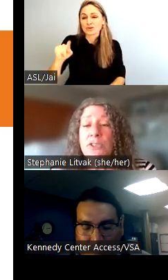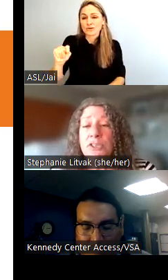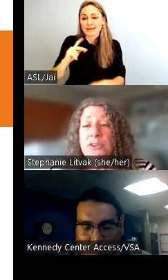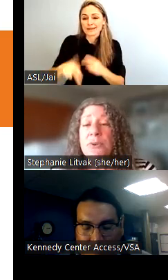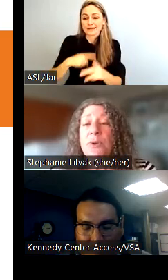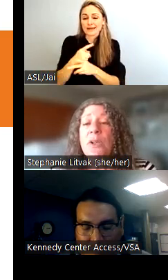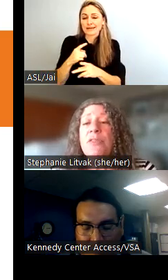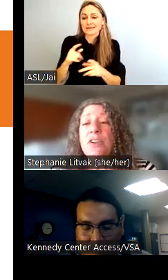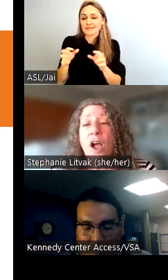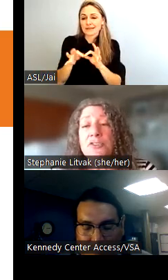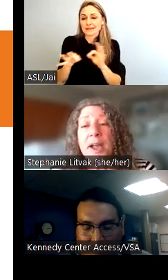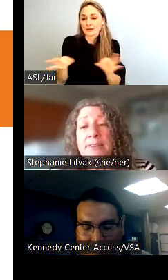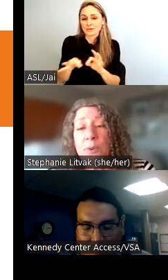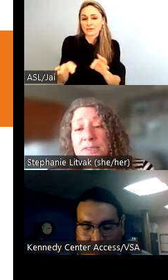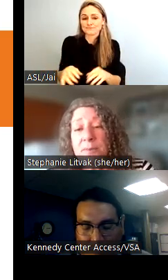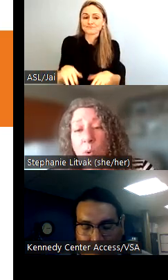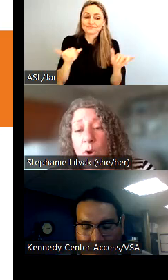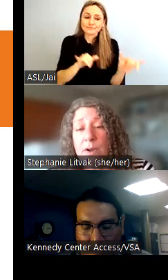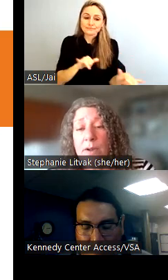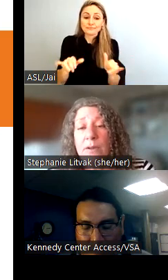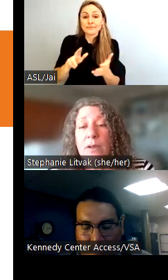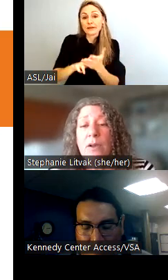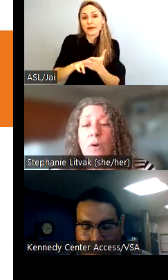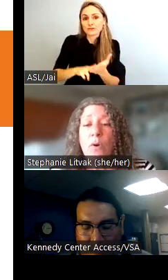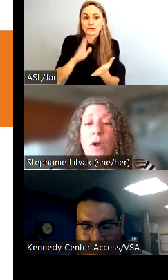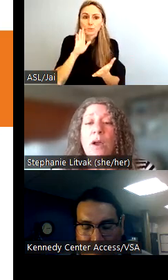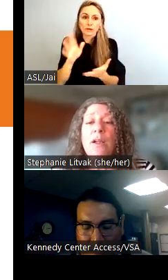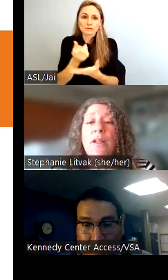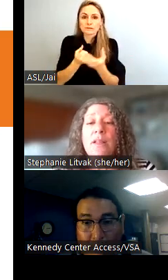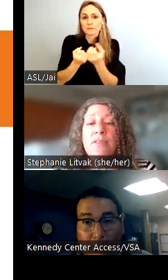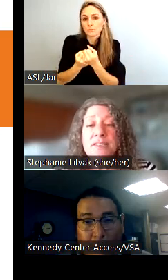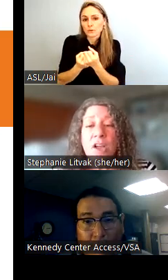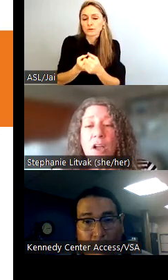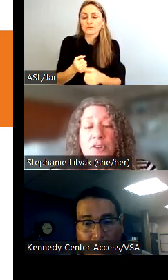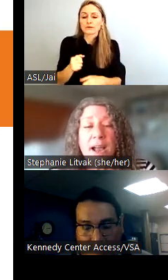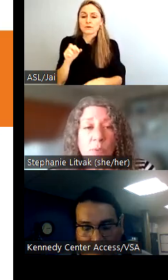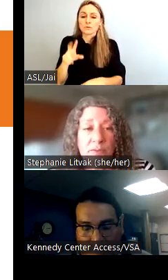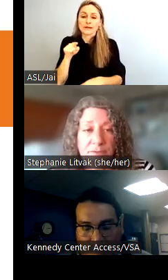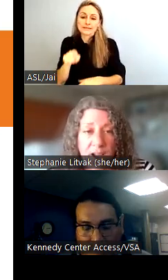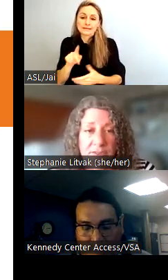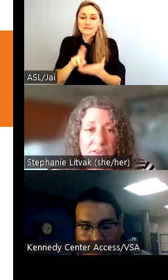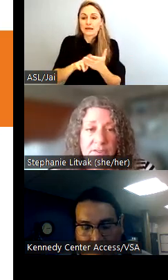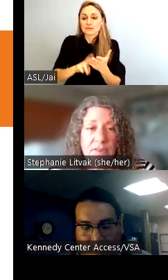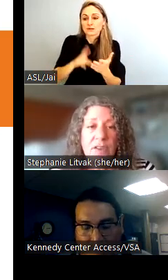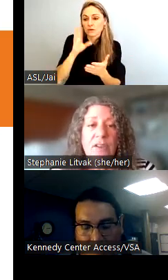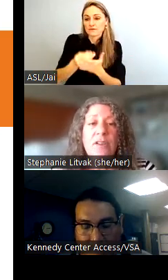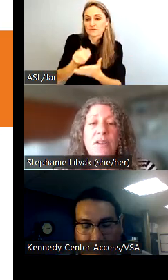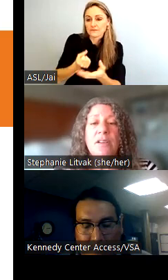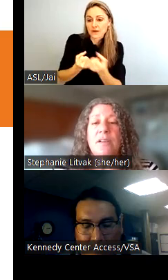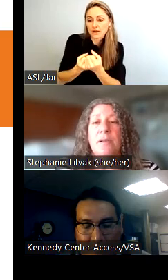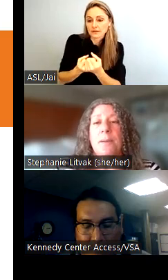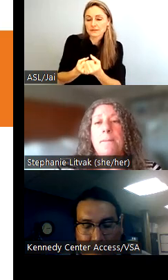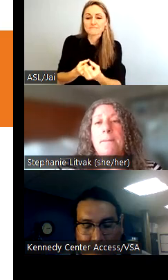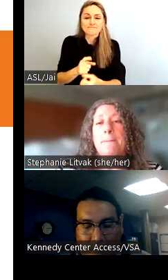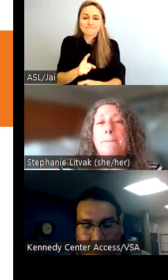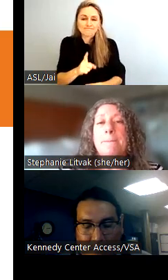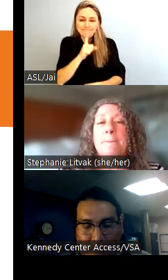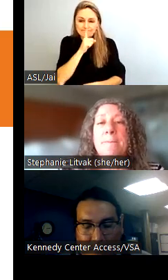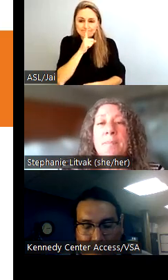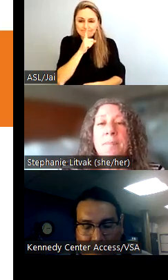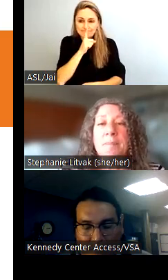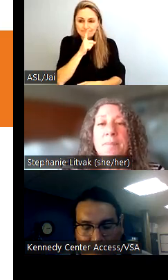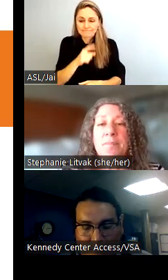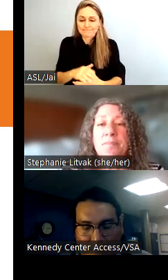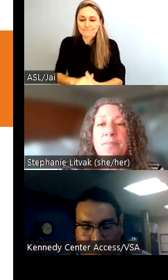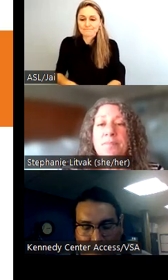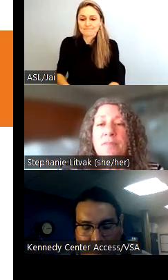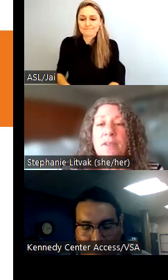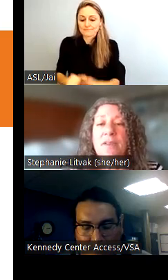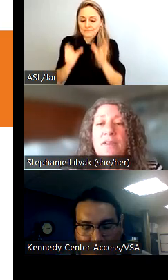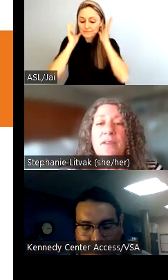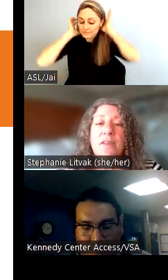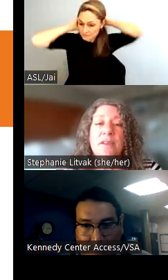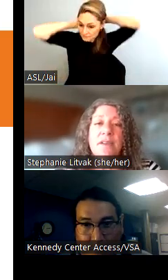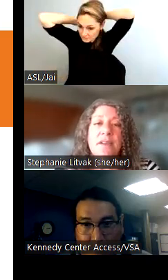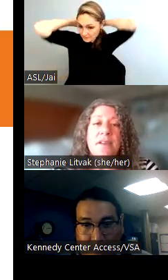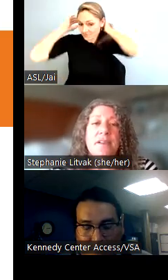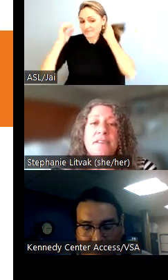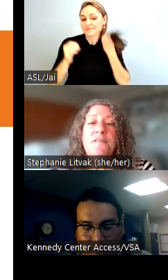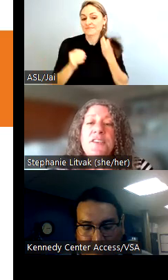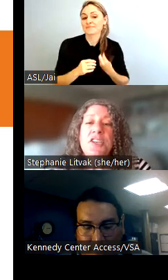Similar to “this contract will support,” or “this contract will fund.”